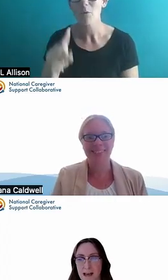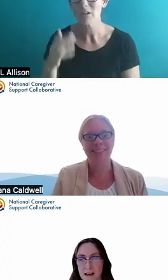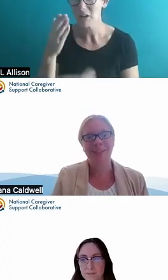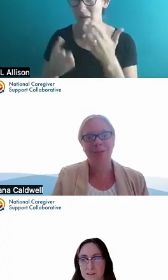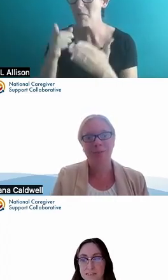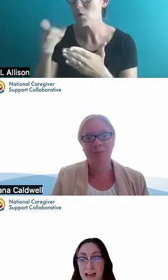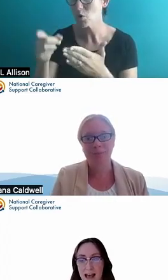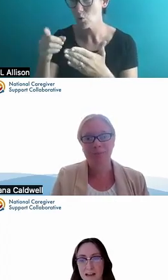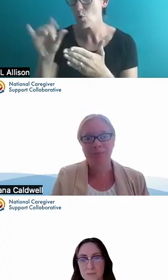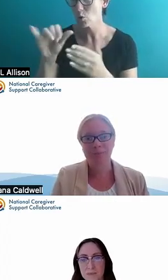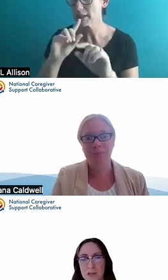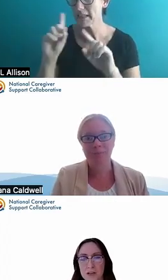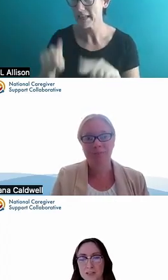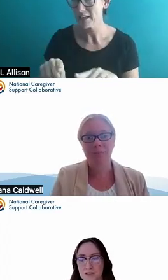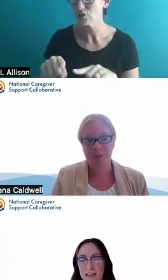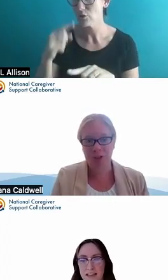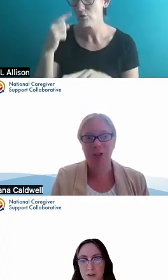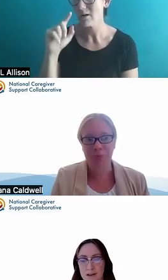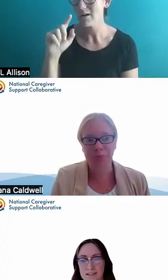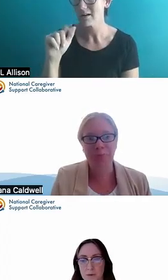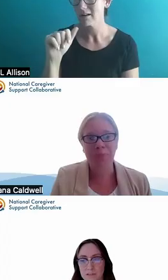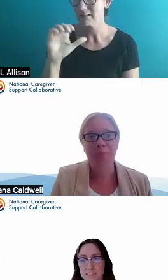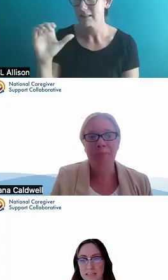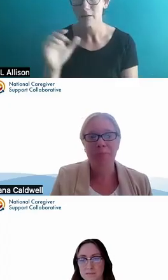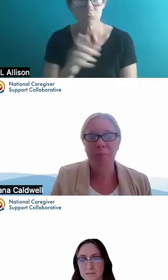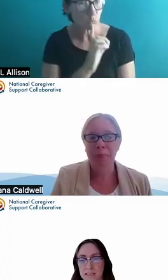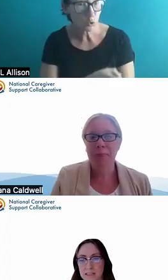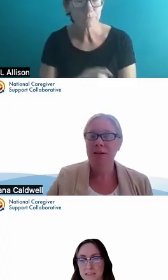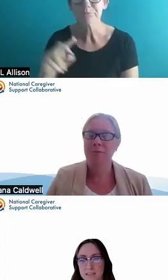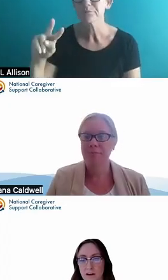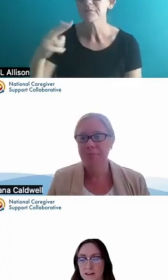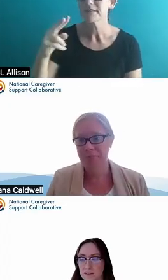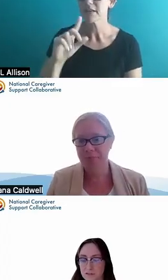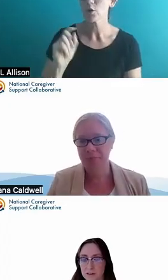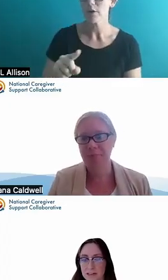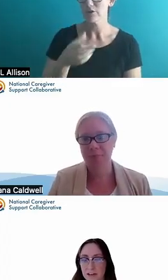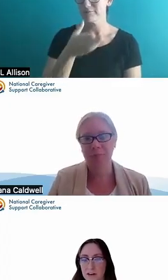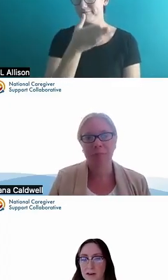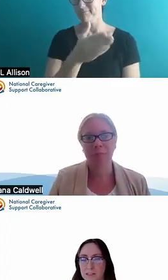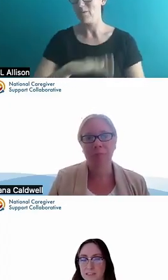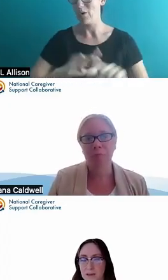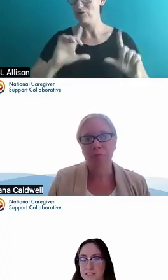behalf of the TACC. So, the second question we received is on the screen here: Can we submit